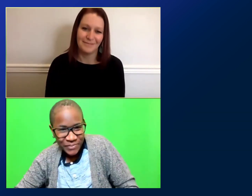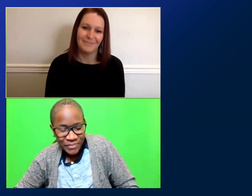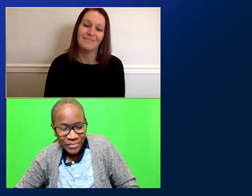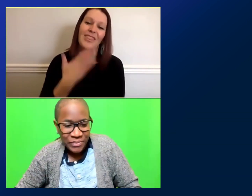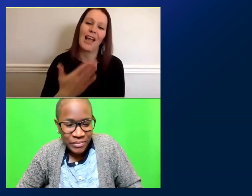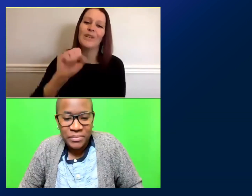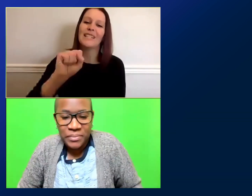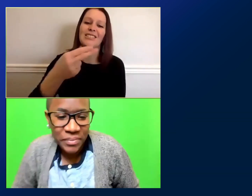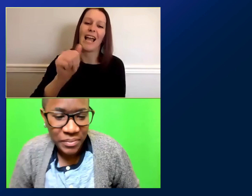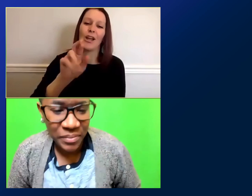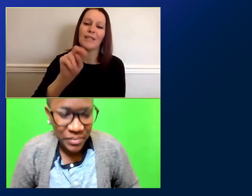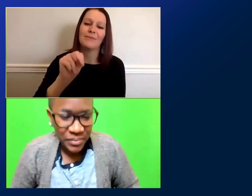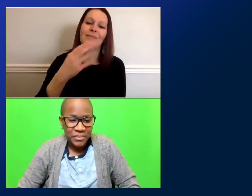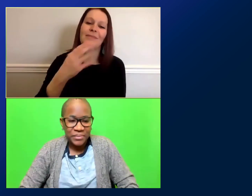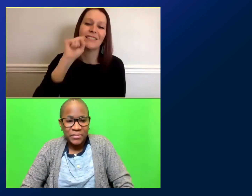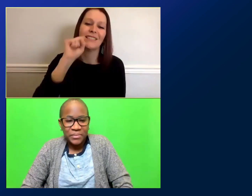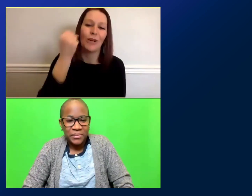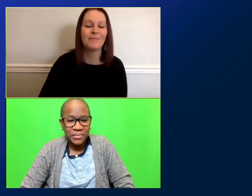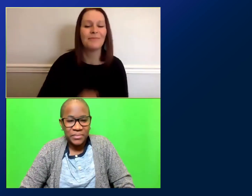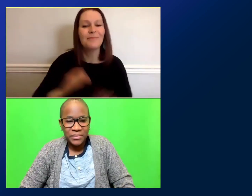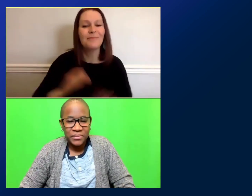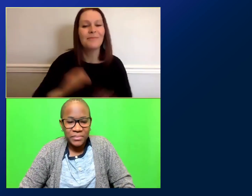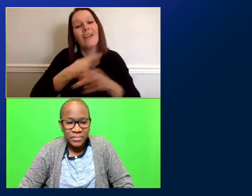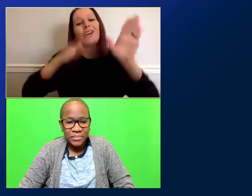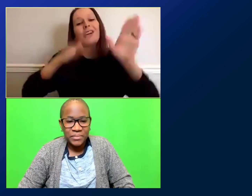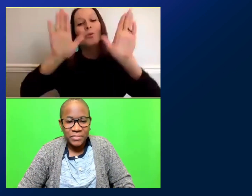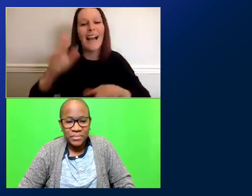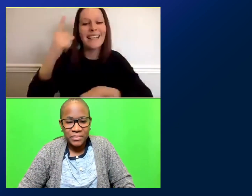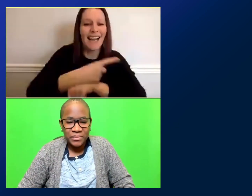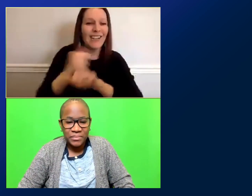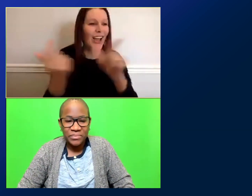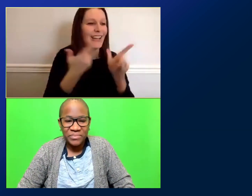thank you this is lynette yes thank you from us as well and everyone you have a wonderful